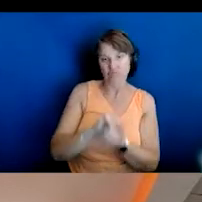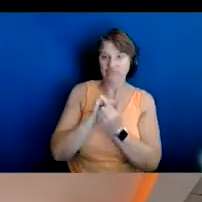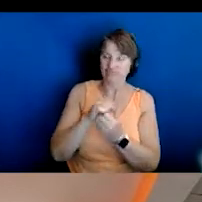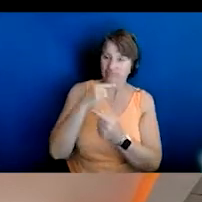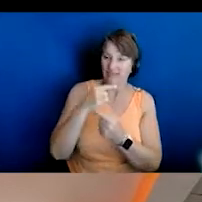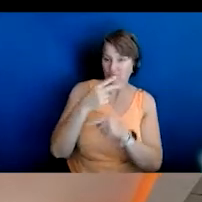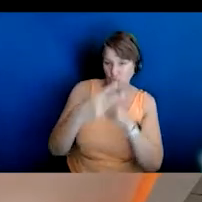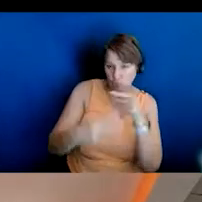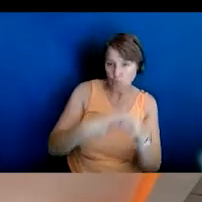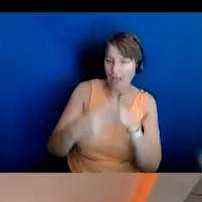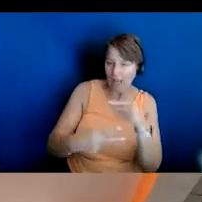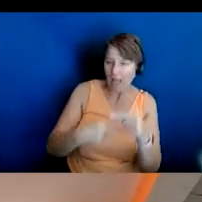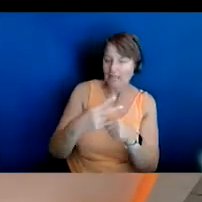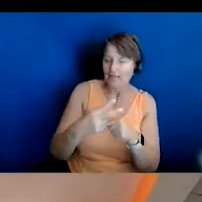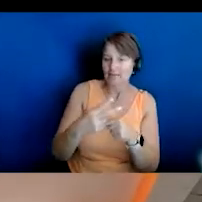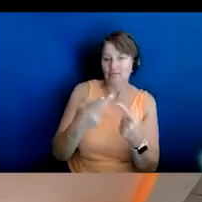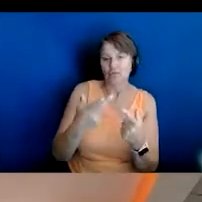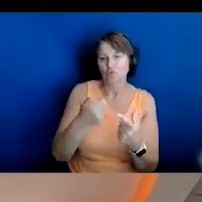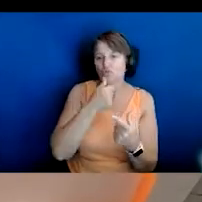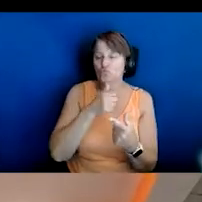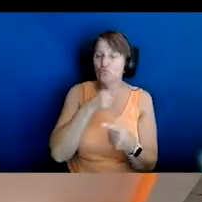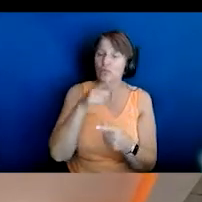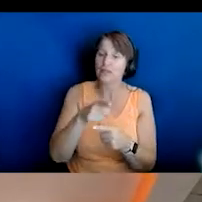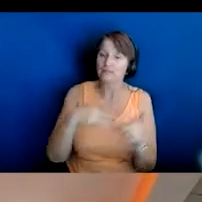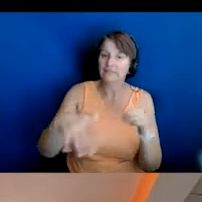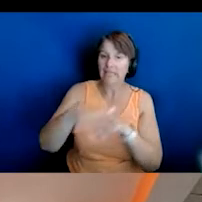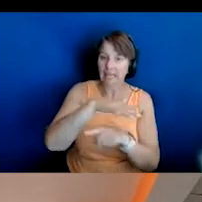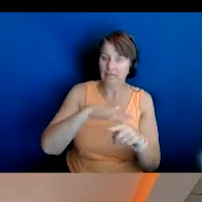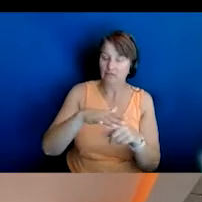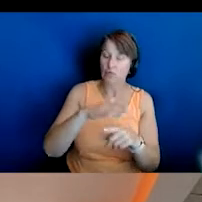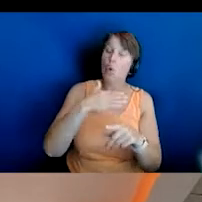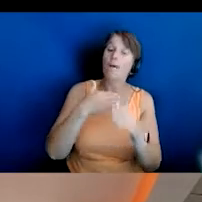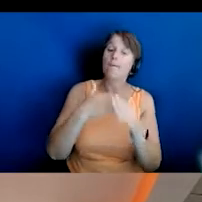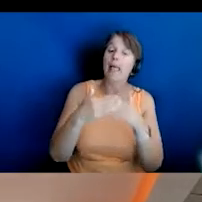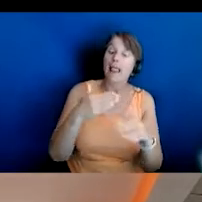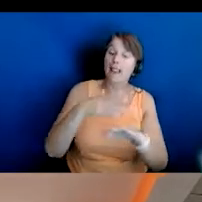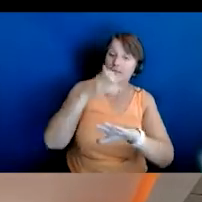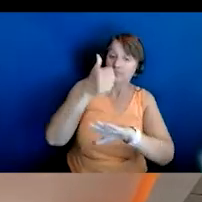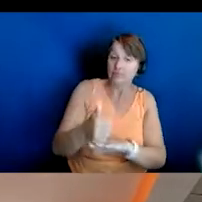And to build a permanent site, we wanted to pay homage to this history of this port.